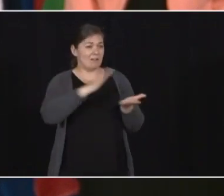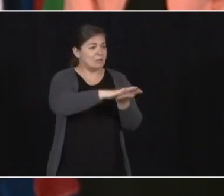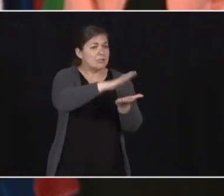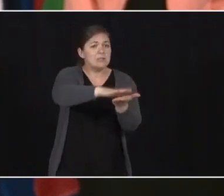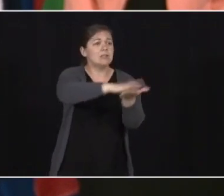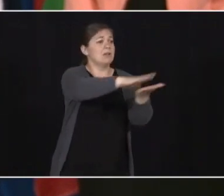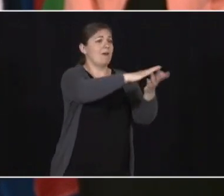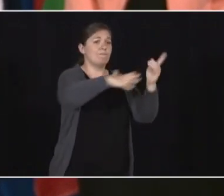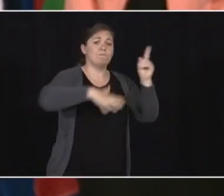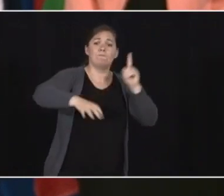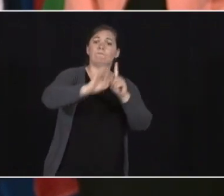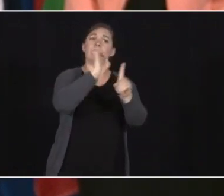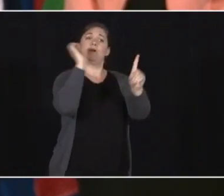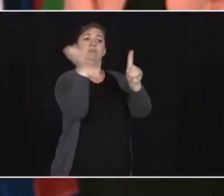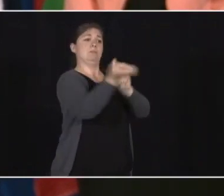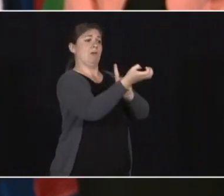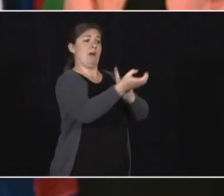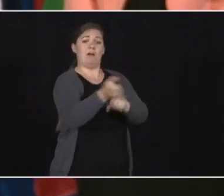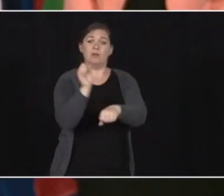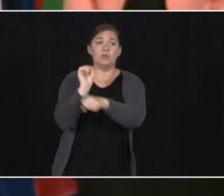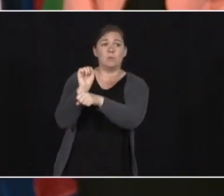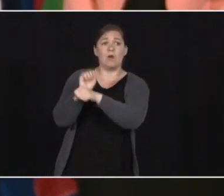the patients.